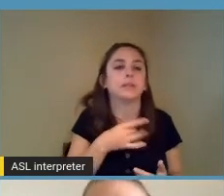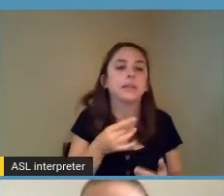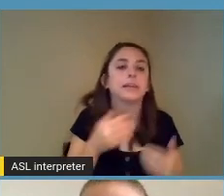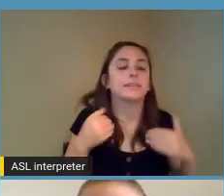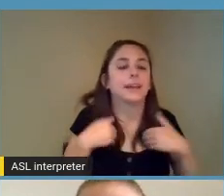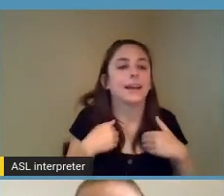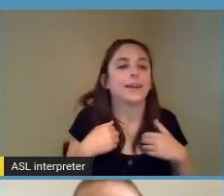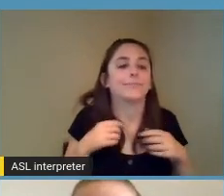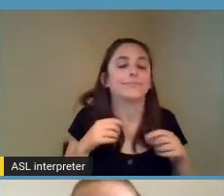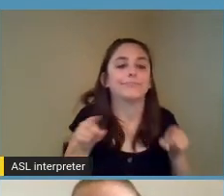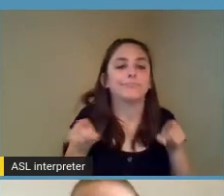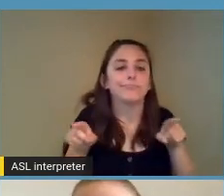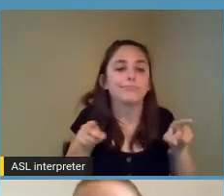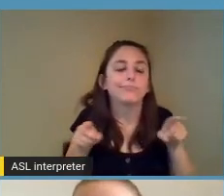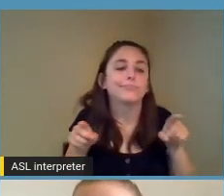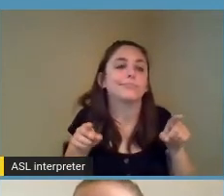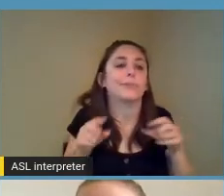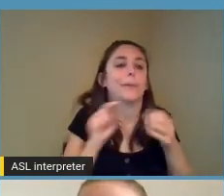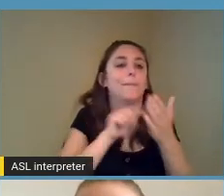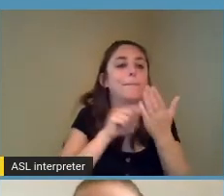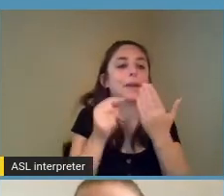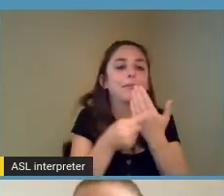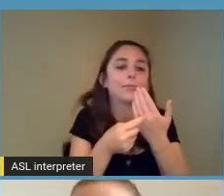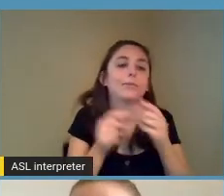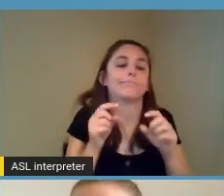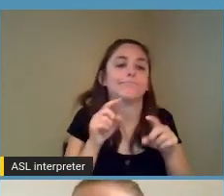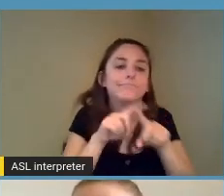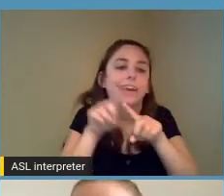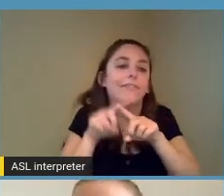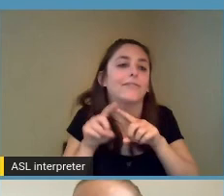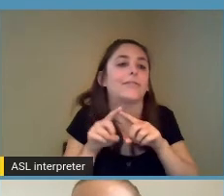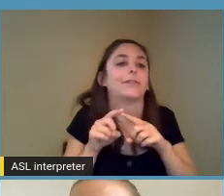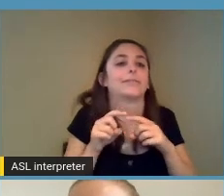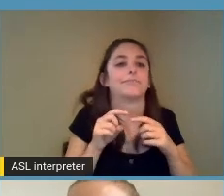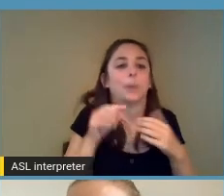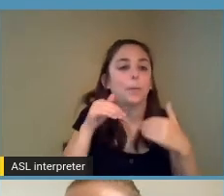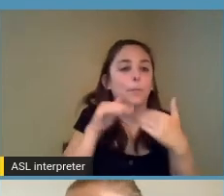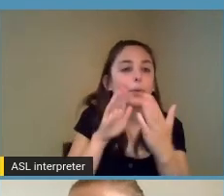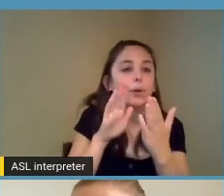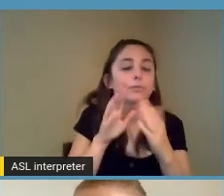you can do. Again, on the left a simple interview. On the right if you have more you are working